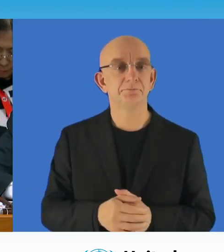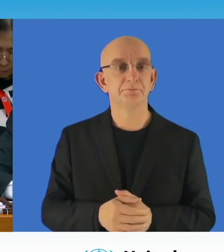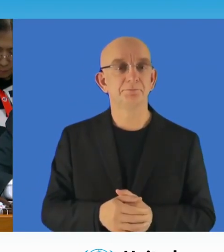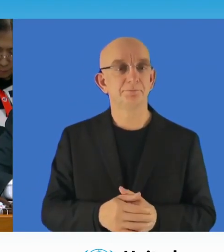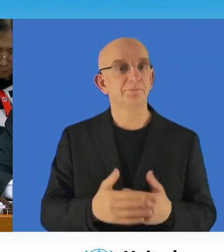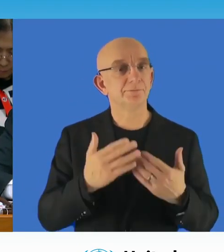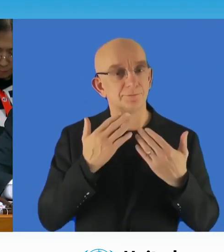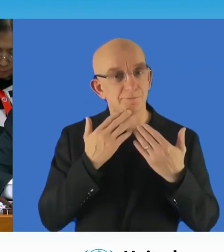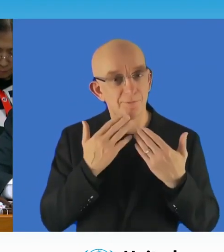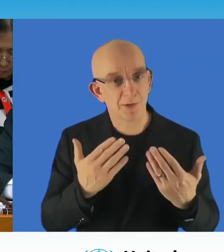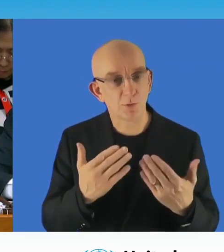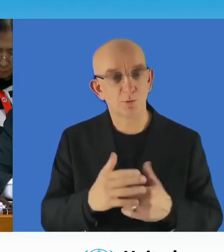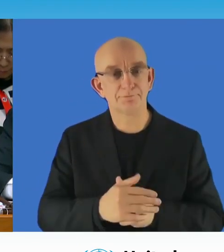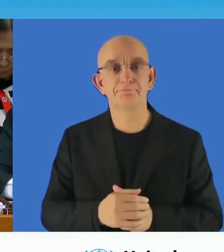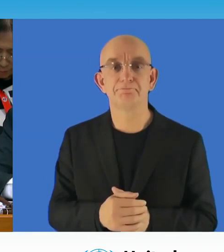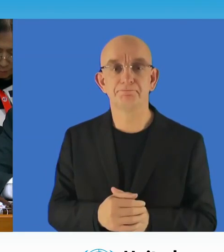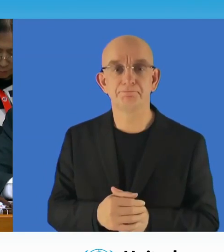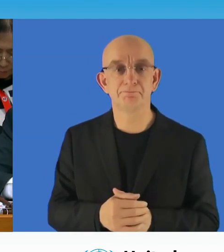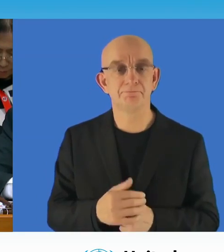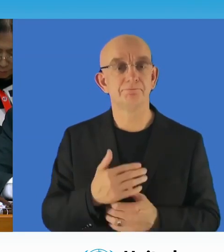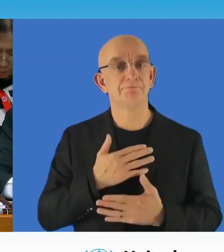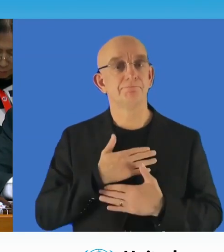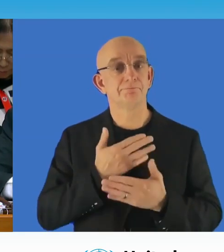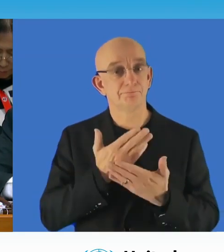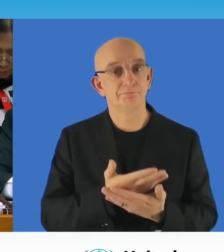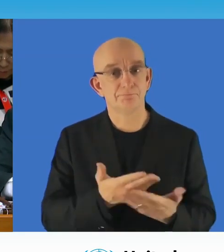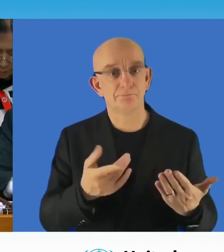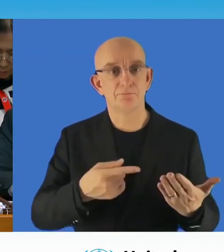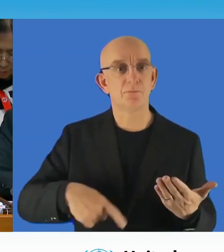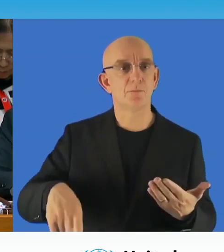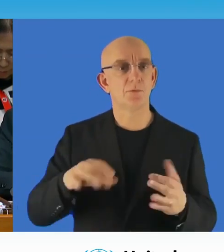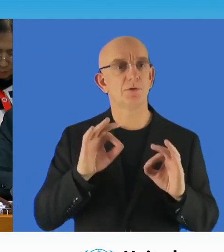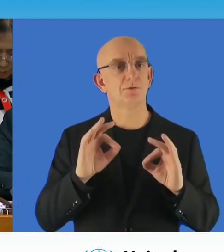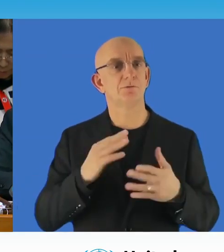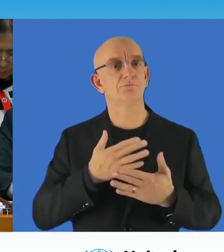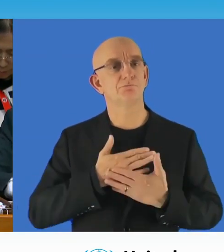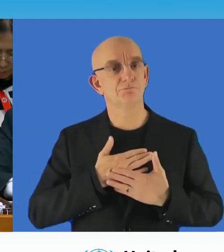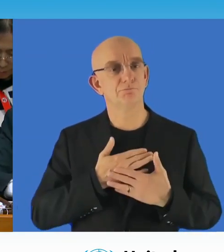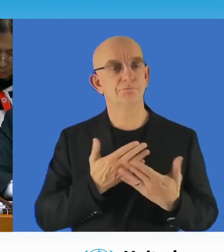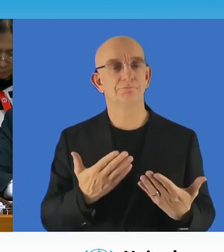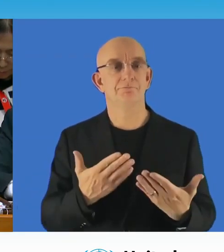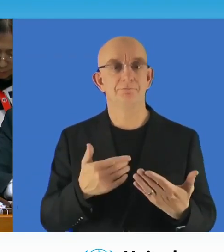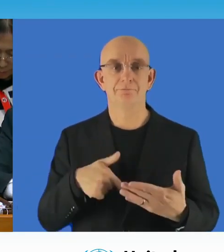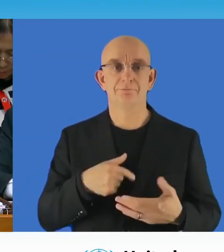weok for the past two years the annual meeting of State parties to the UN convention on the